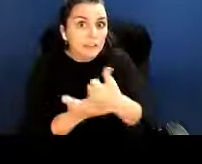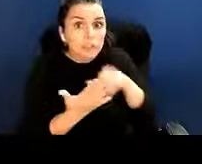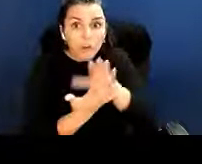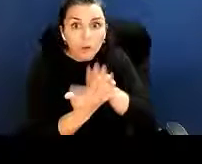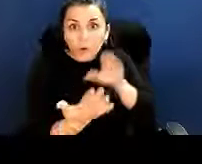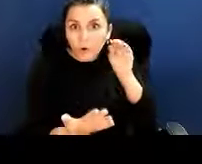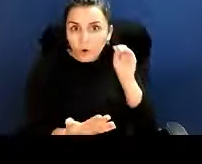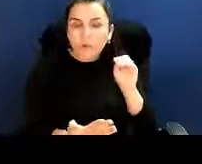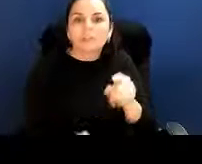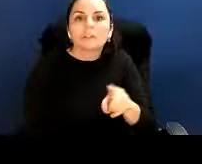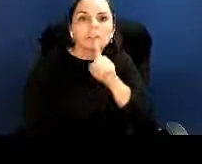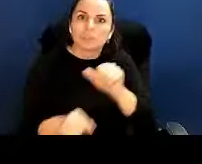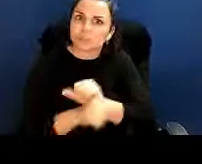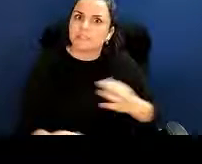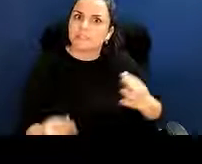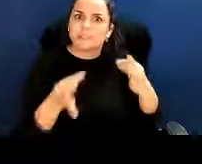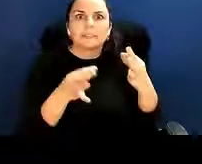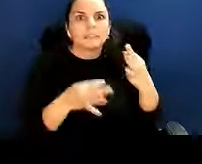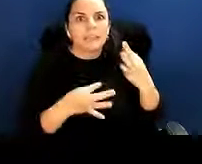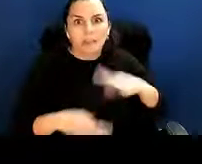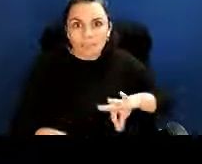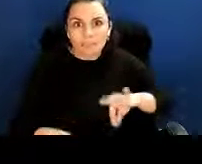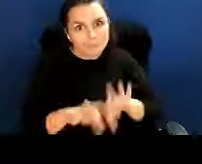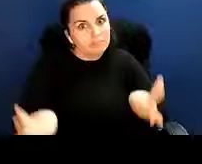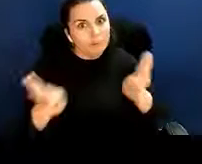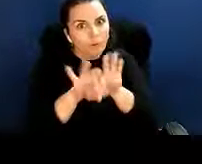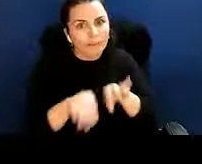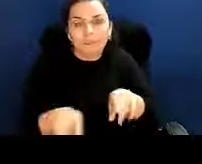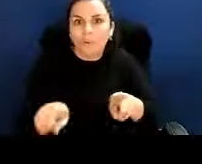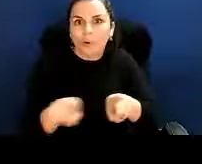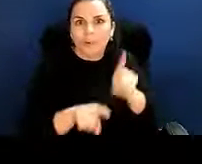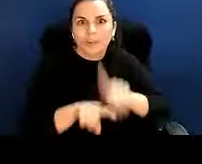and cannot otherwise be obtained. If there is a direct benefit,